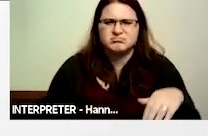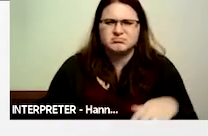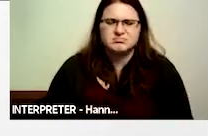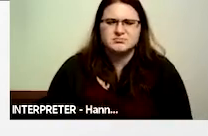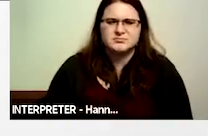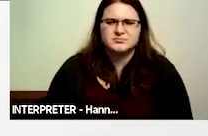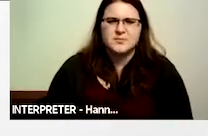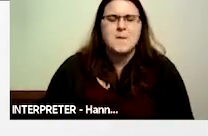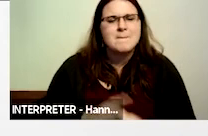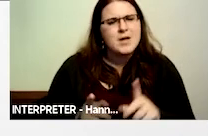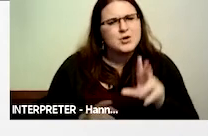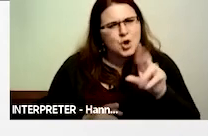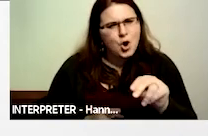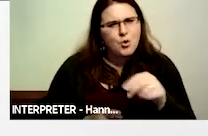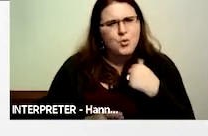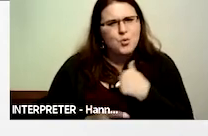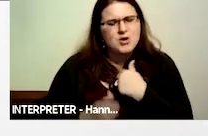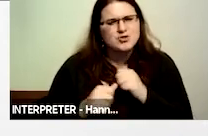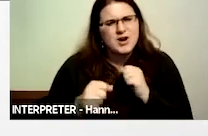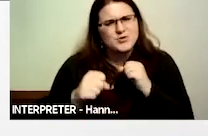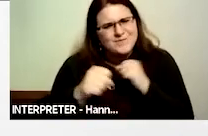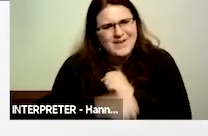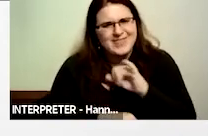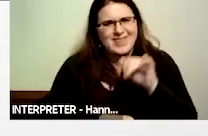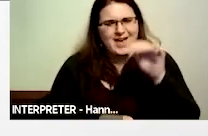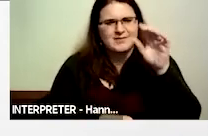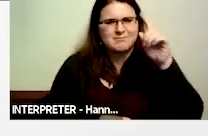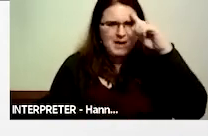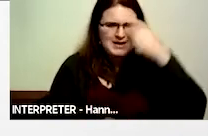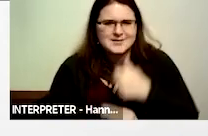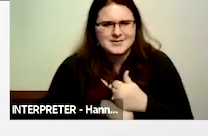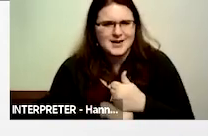to combat with way we went after fishing, so maybe it is more of a mindset shift.